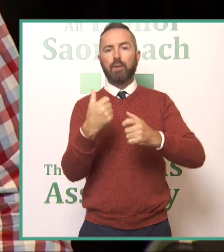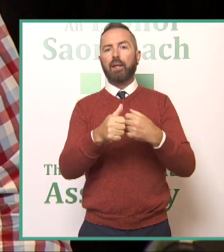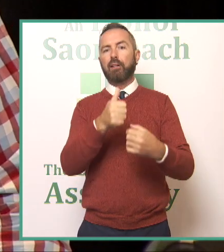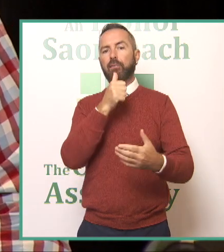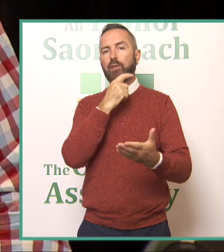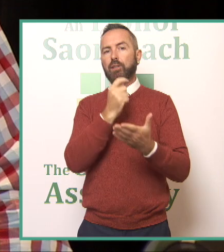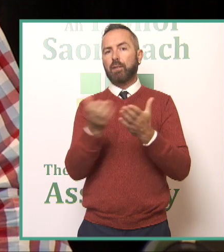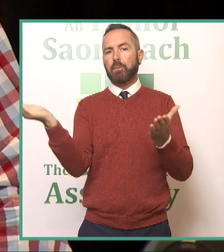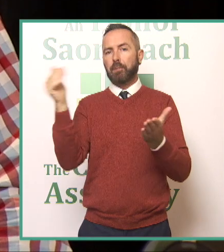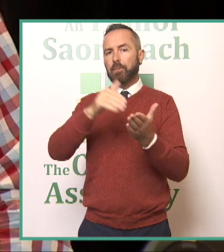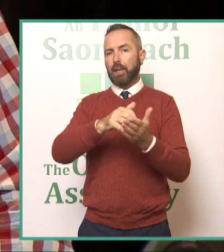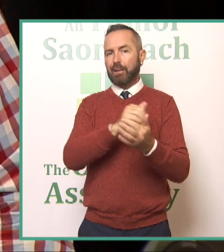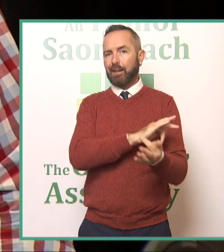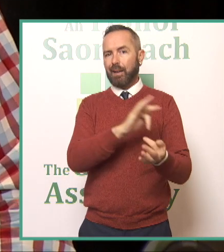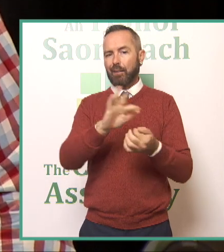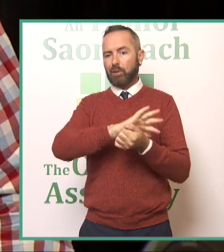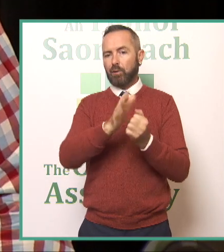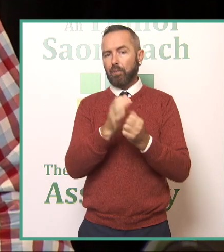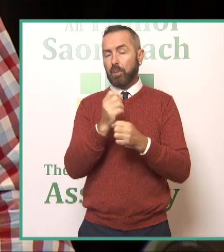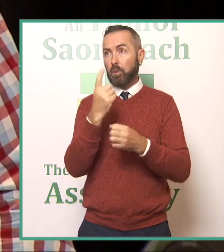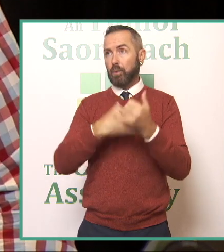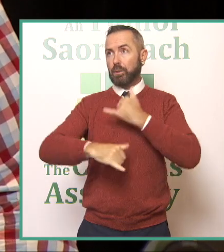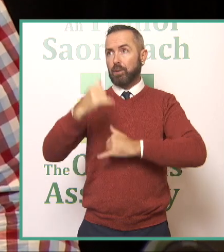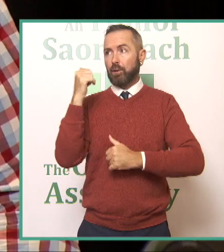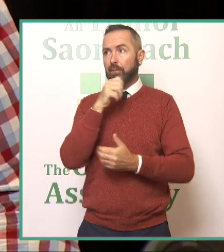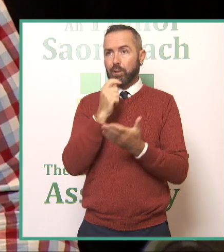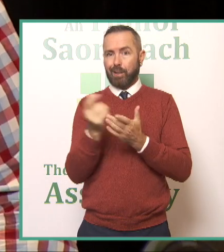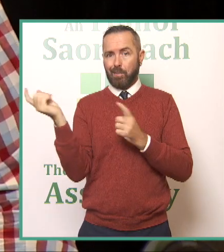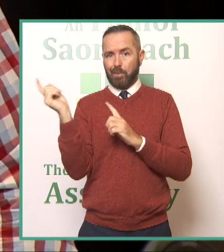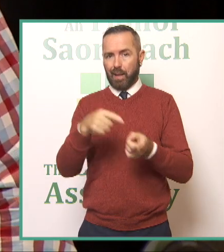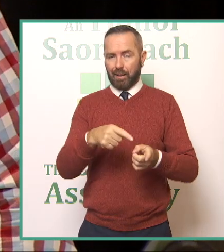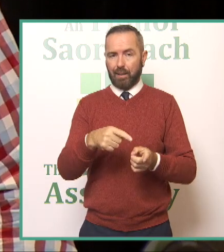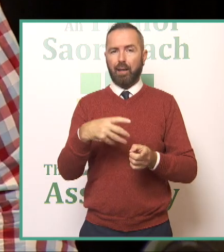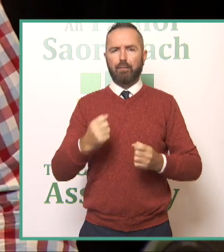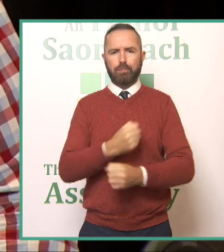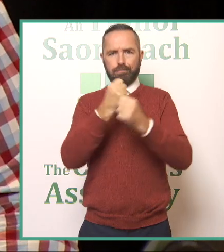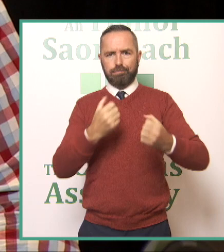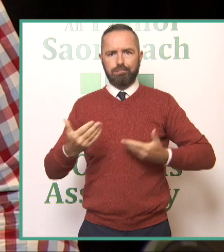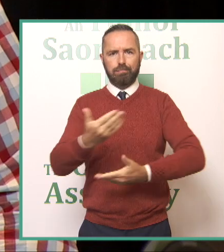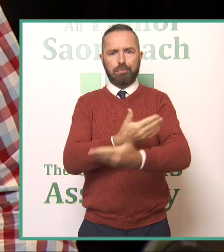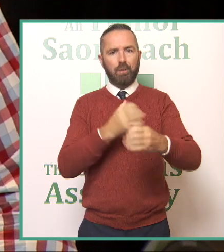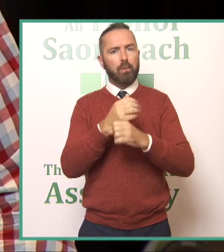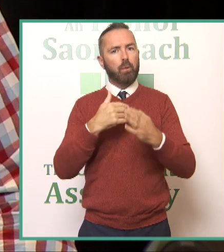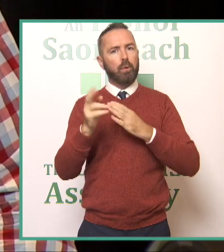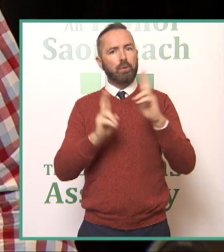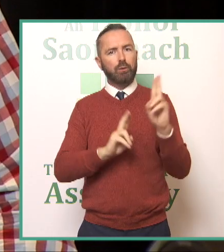after covered about a year ago we Had a discussion as to what we should do, and should